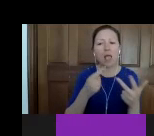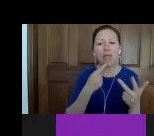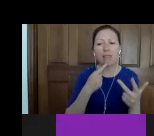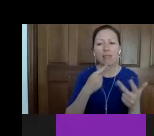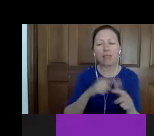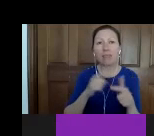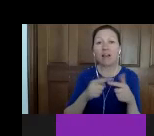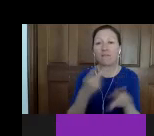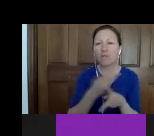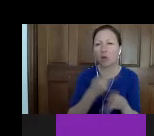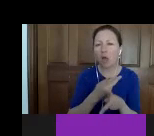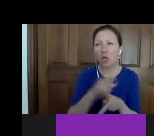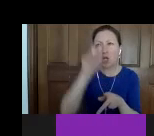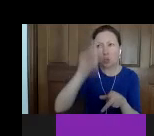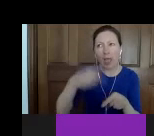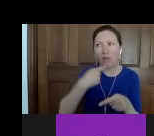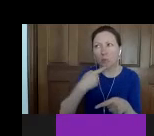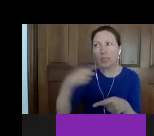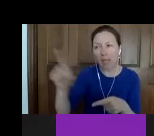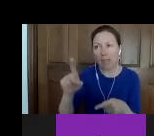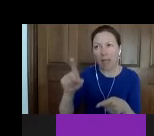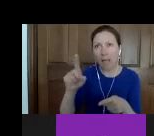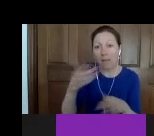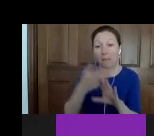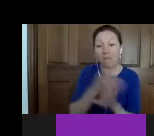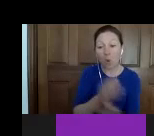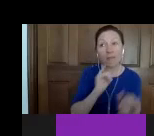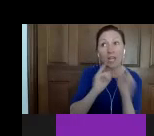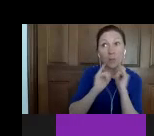is visible or not immediately but before the interview, is this something I need to talk